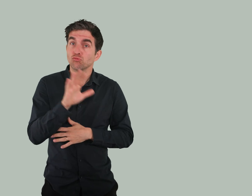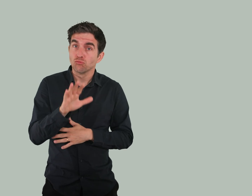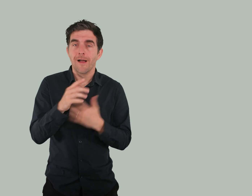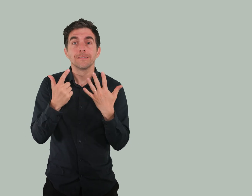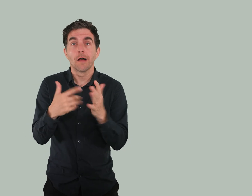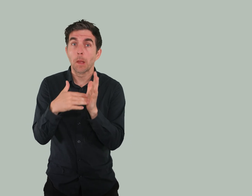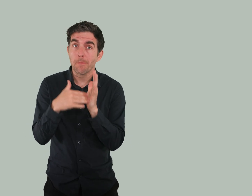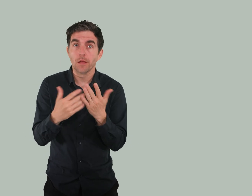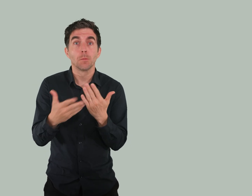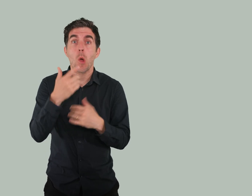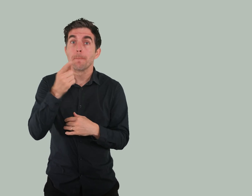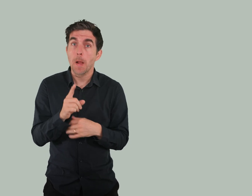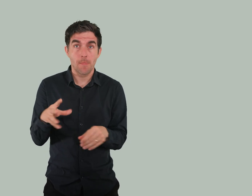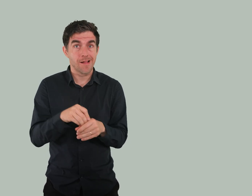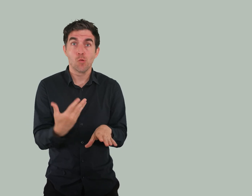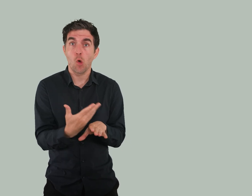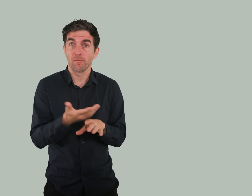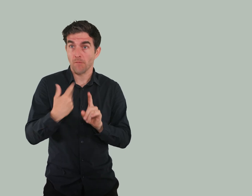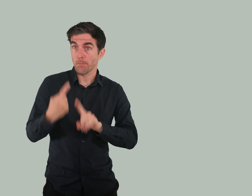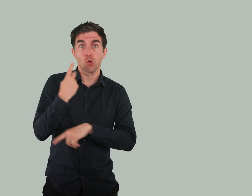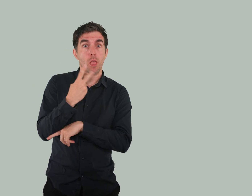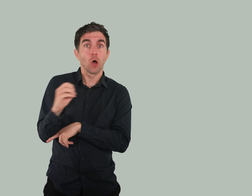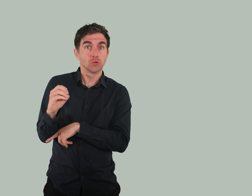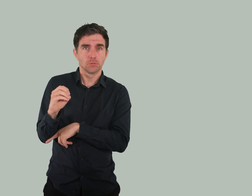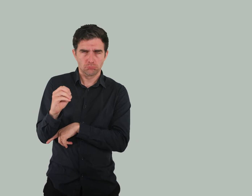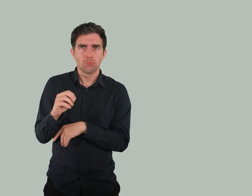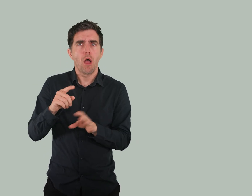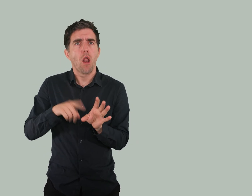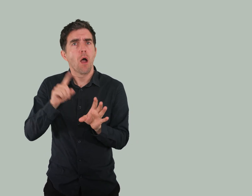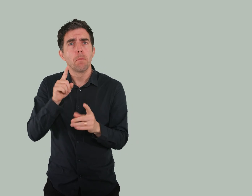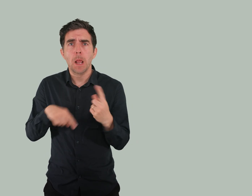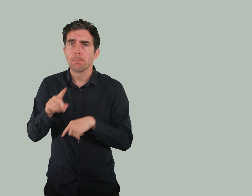There are around seven million more people in work than at the turn of the millennium.